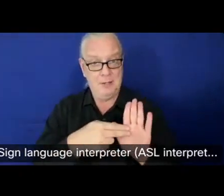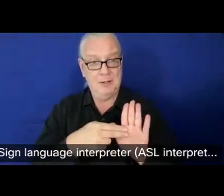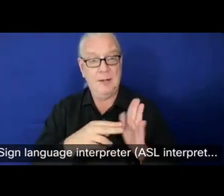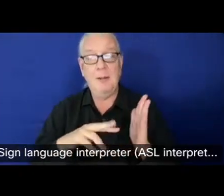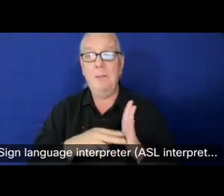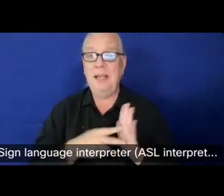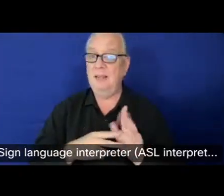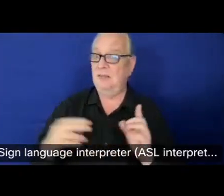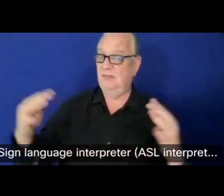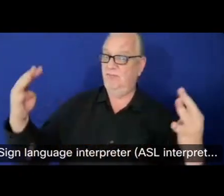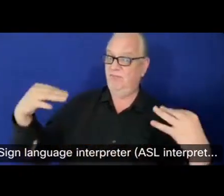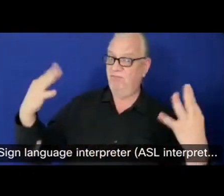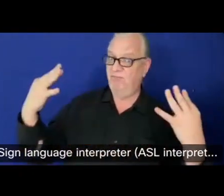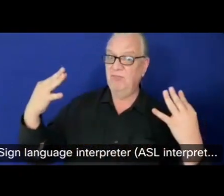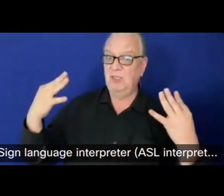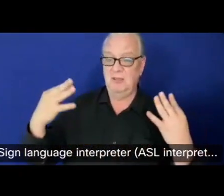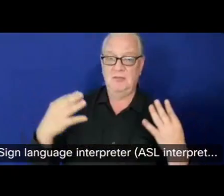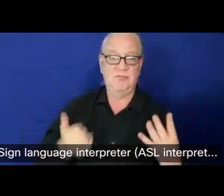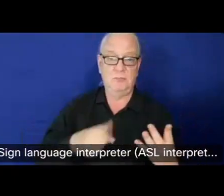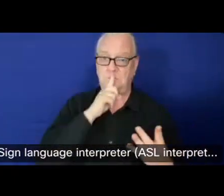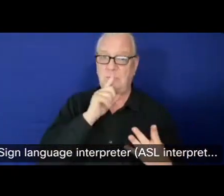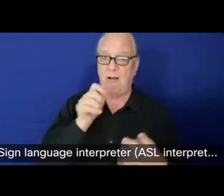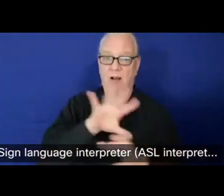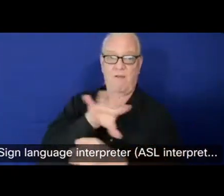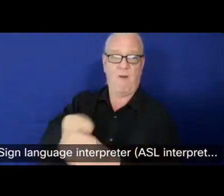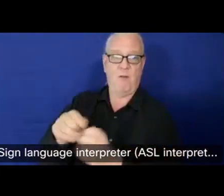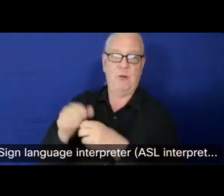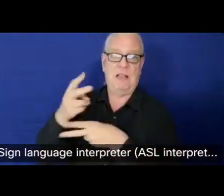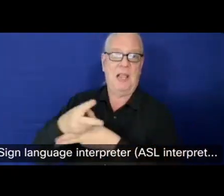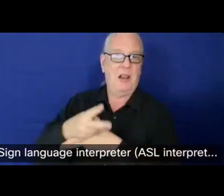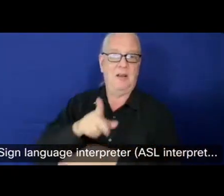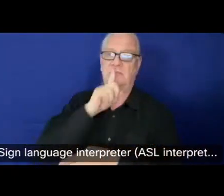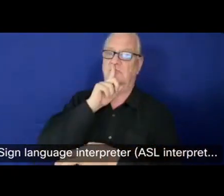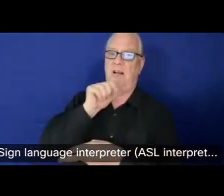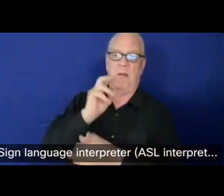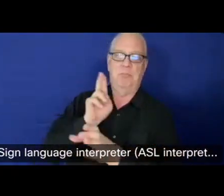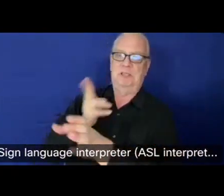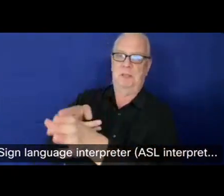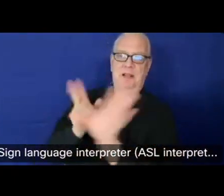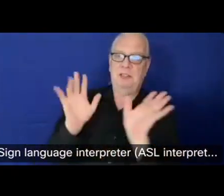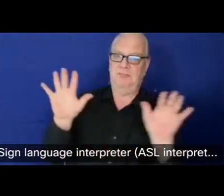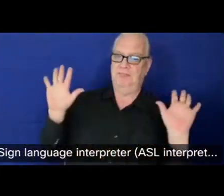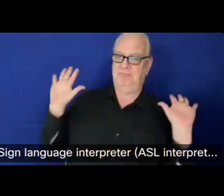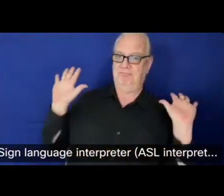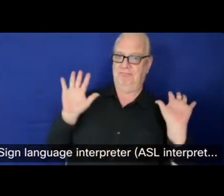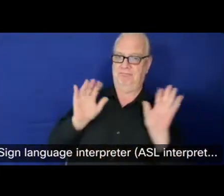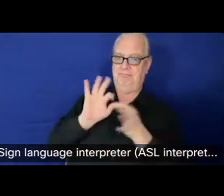healthcare systems. And so as people working in the health care system, it's important that we're checking in on folks